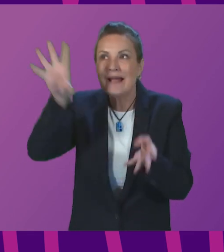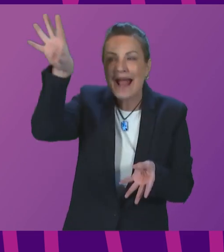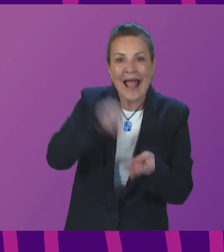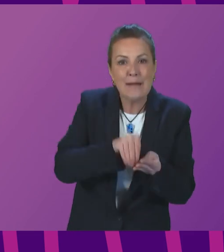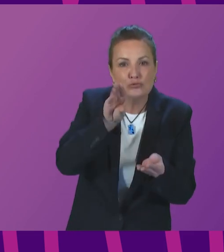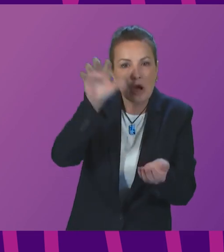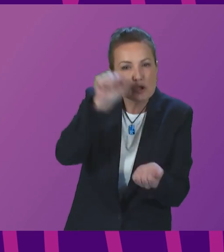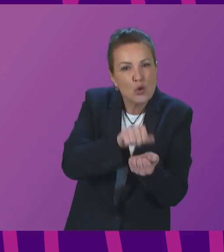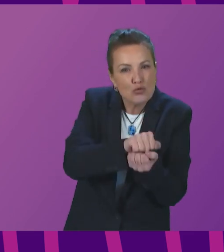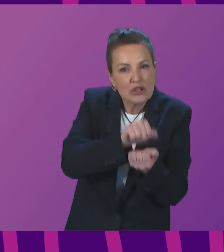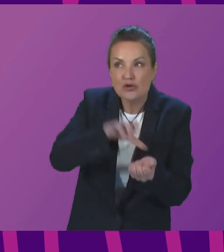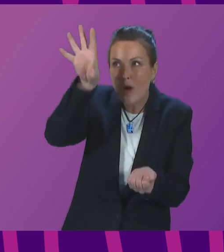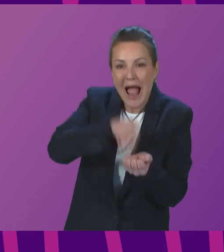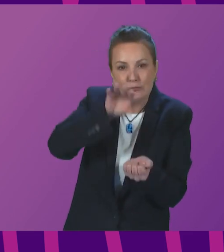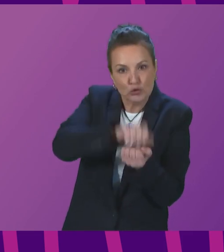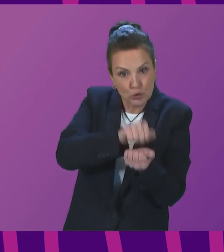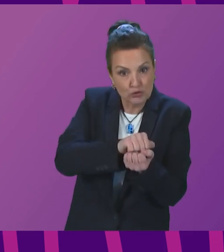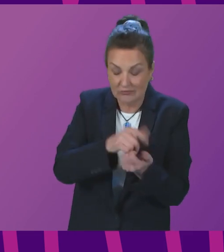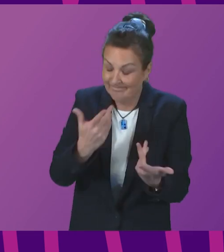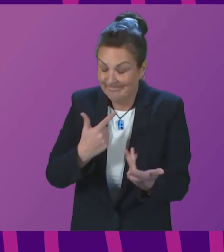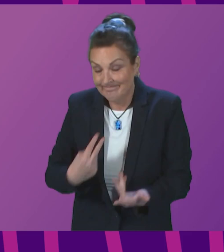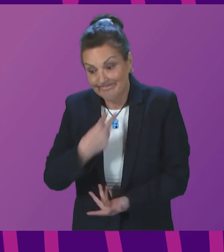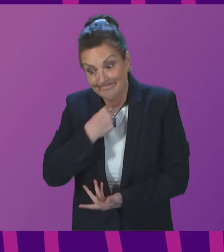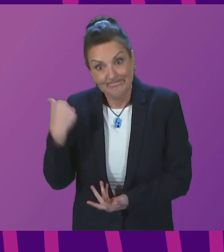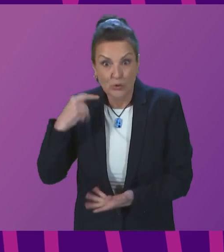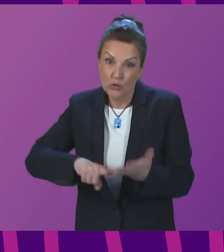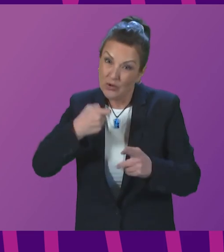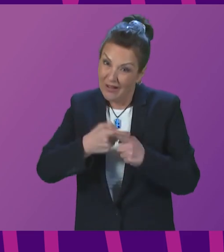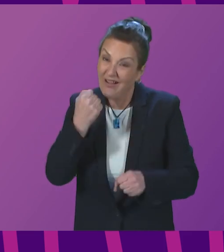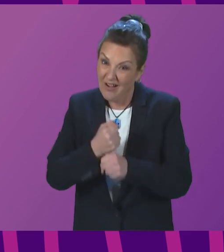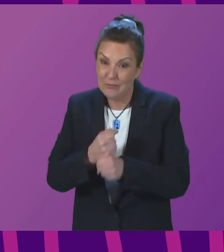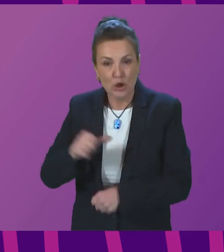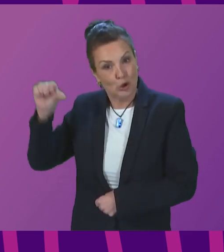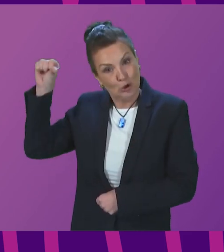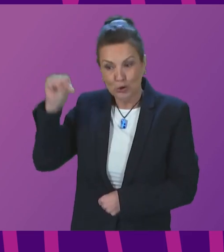it is regrettable that the UK Government has not prioritised the Scottish Cluster—the Acorn project.